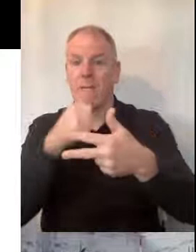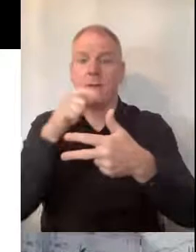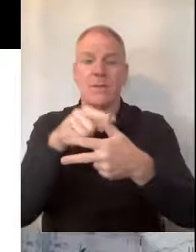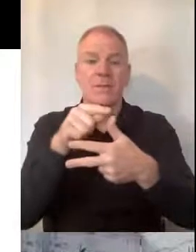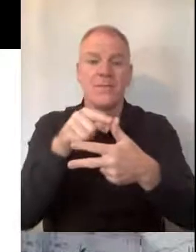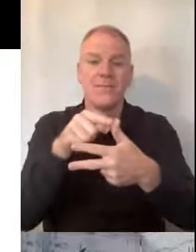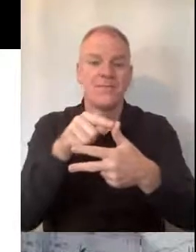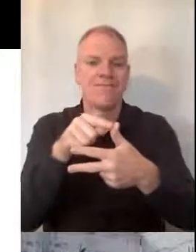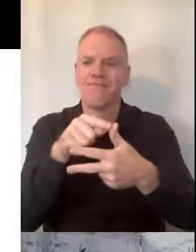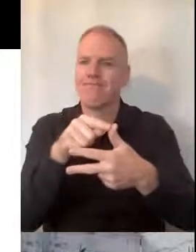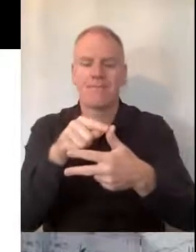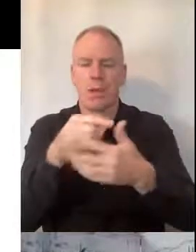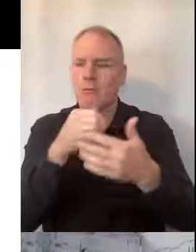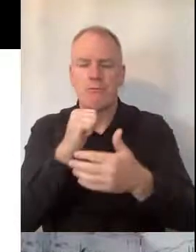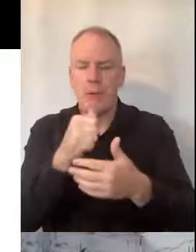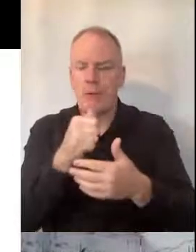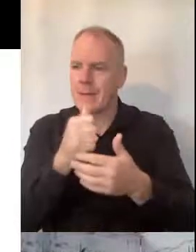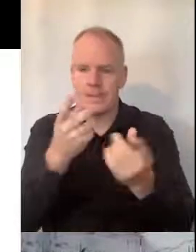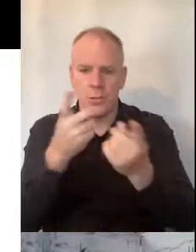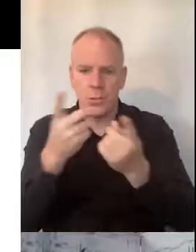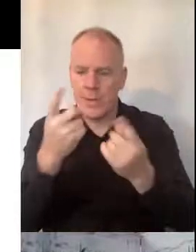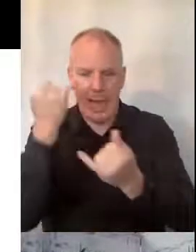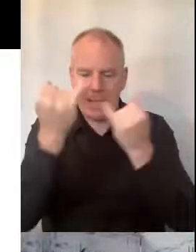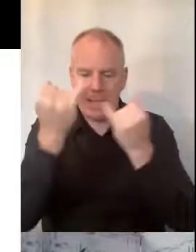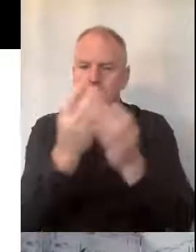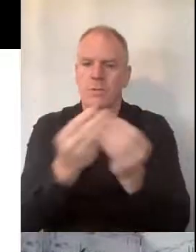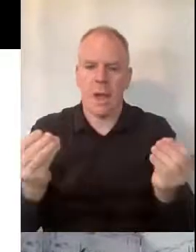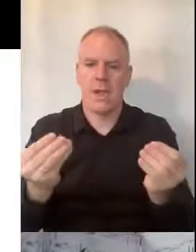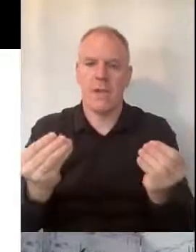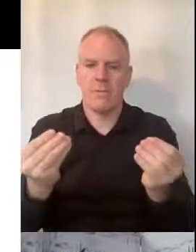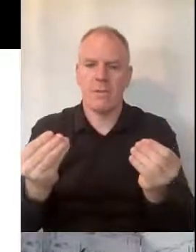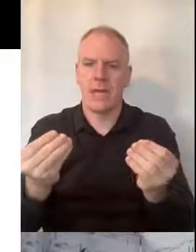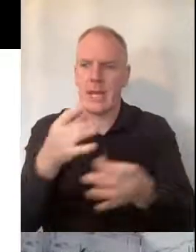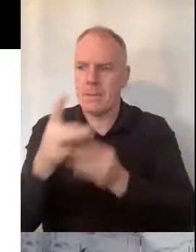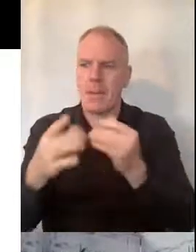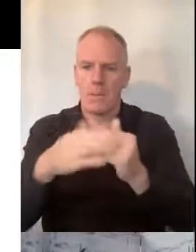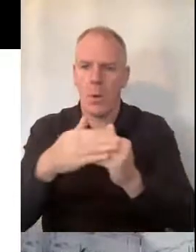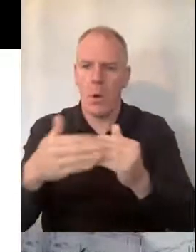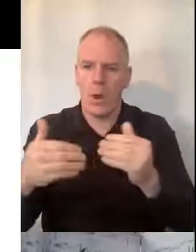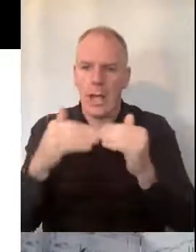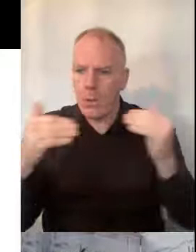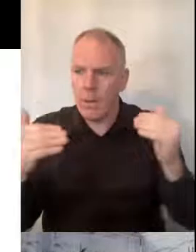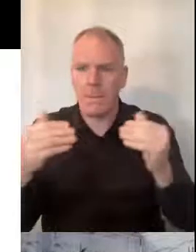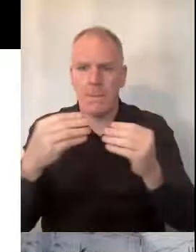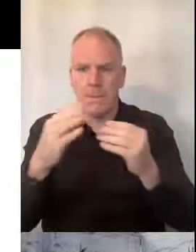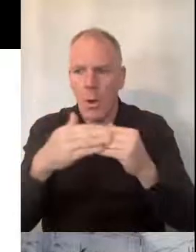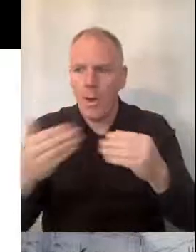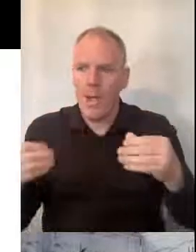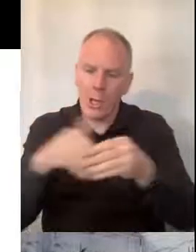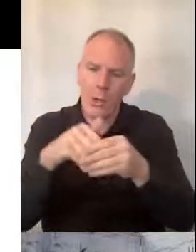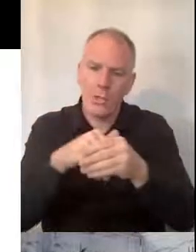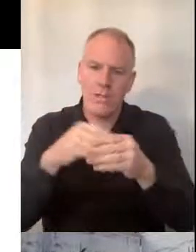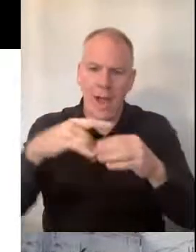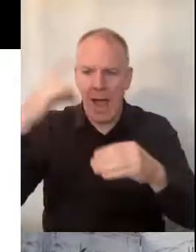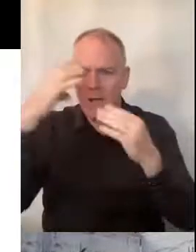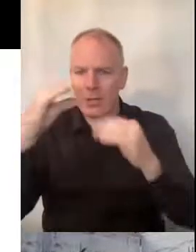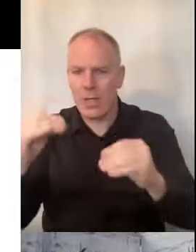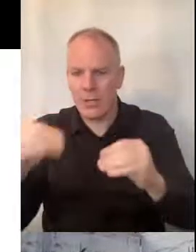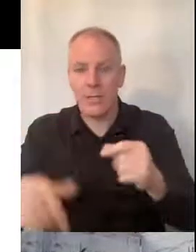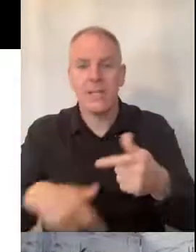of concrete measures and initiatives to address equity and inclusion at higher education institutions. The second one is digital